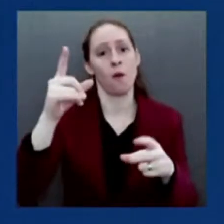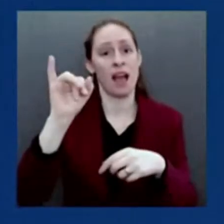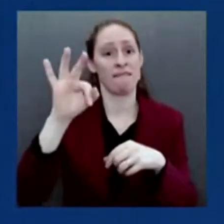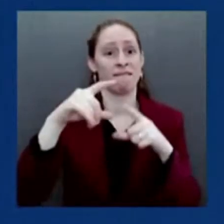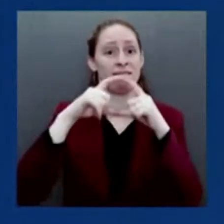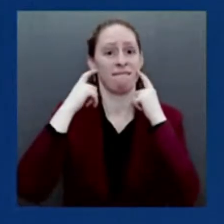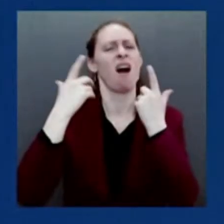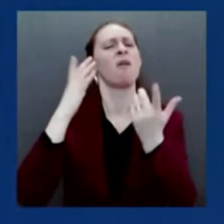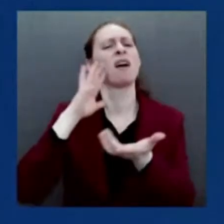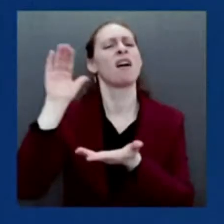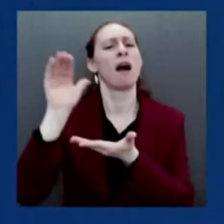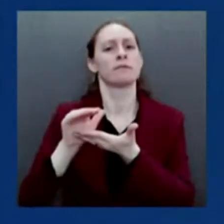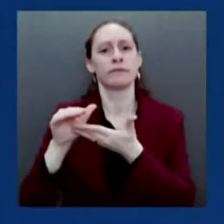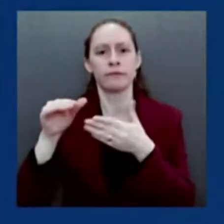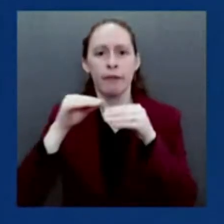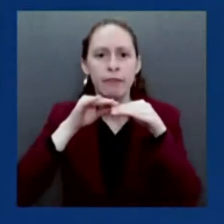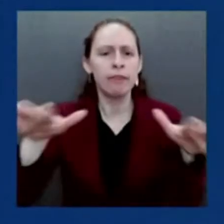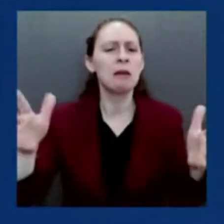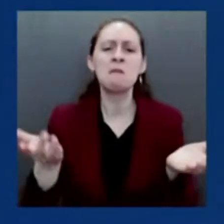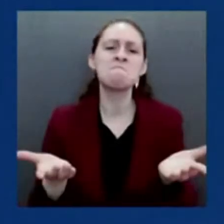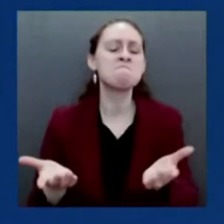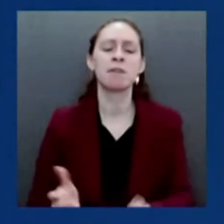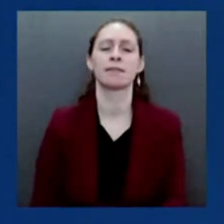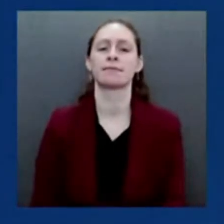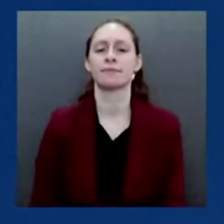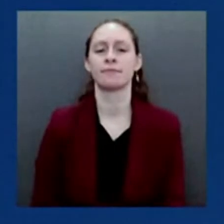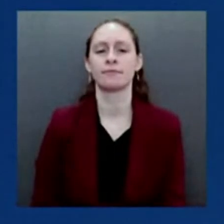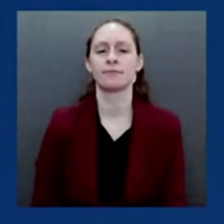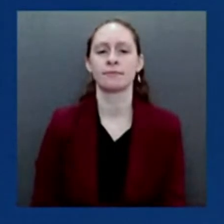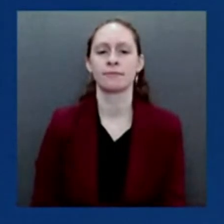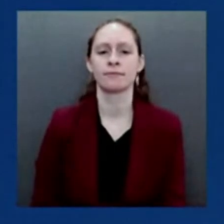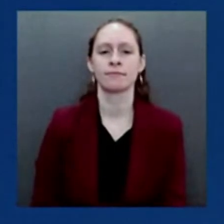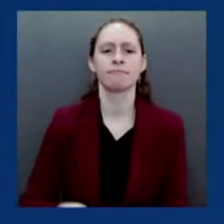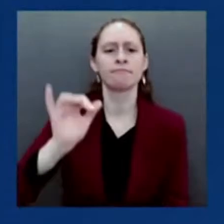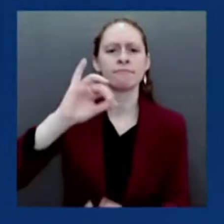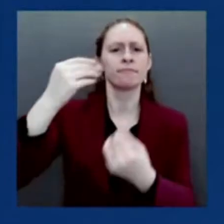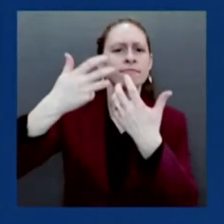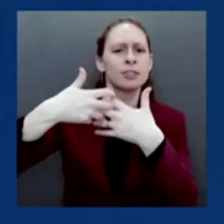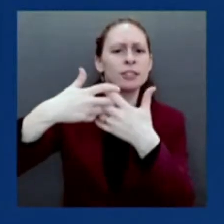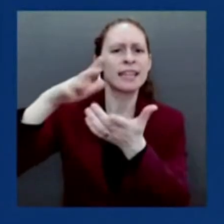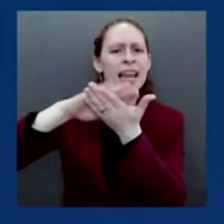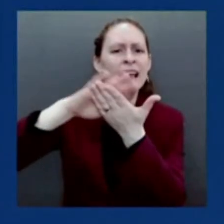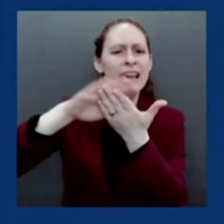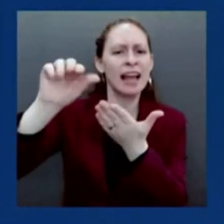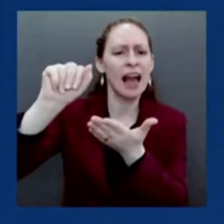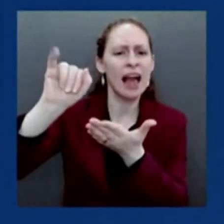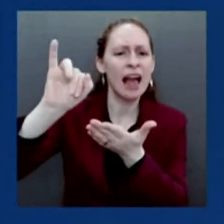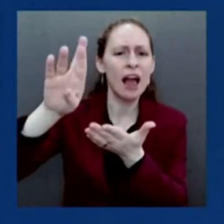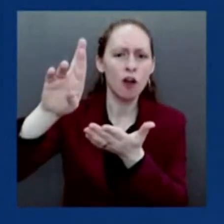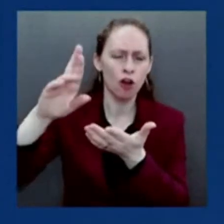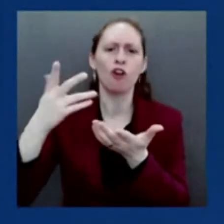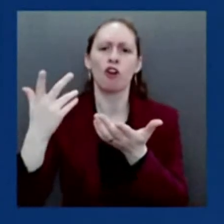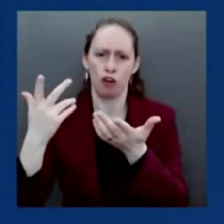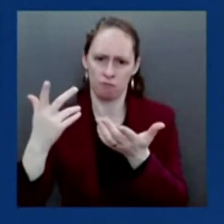MASKING, WE ARE THREE TIMES LESS LIKELY TO HAVE AN OUTBREAK IF YOU ARE MASKING IN SCHOOL, AS WELL AS VENTILATION, AND